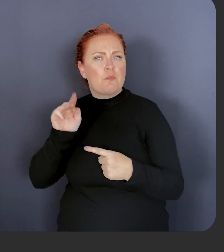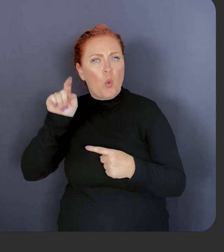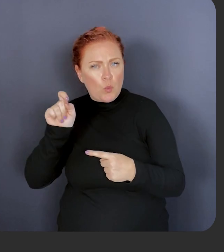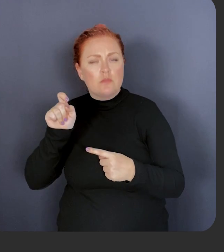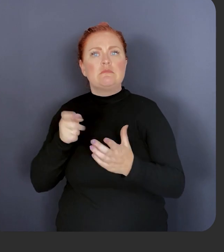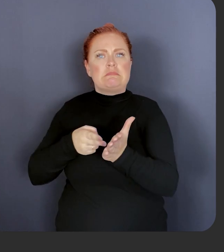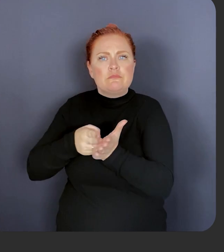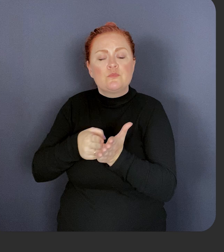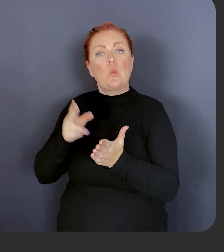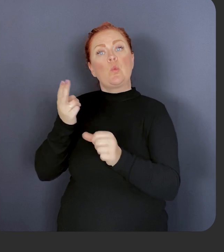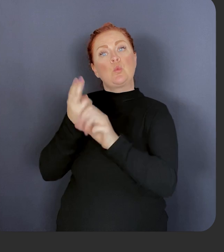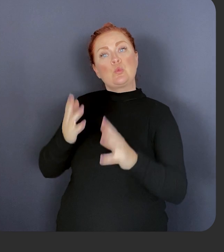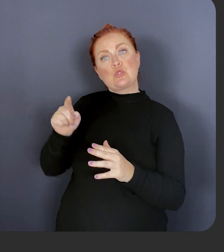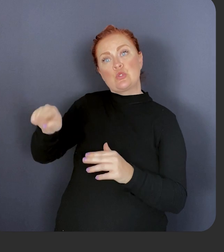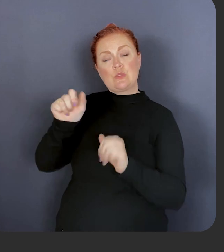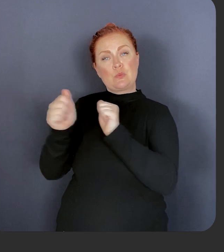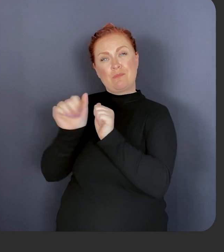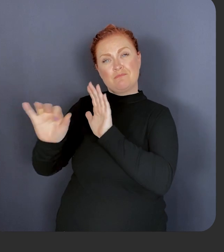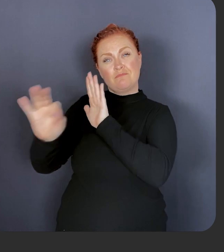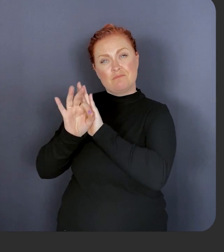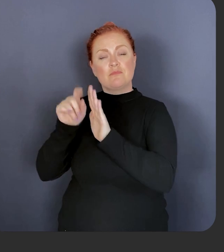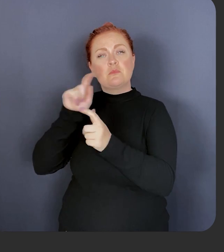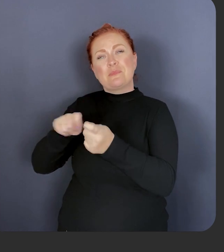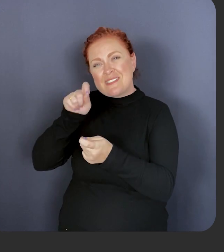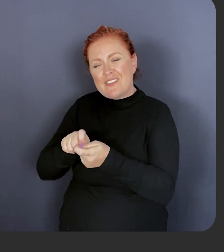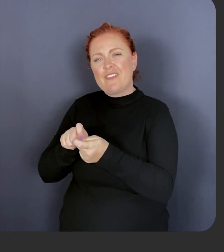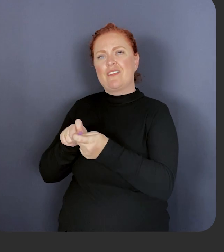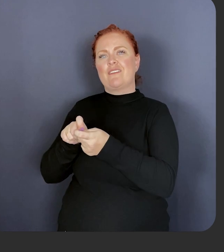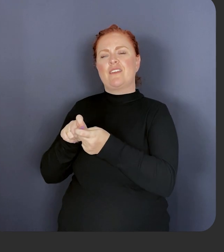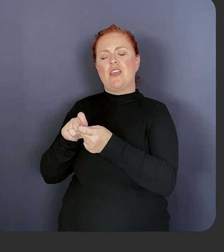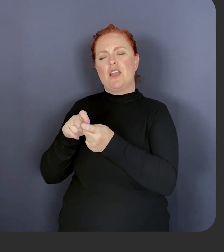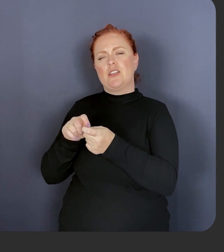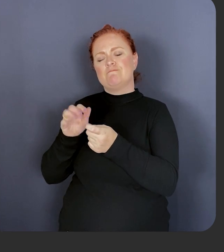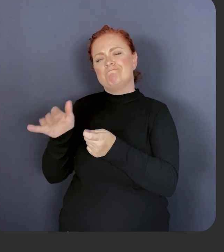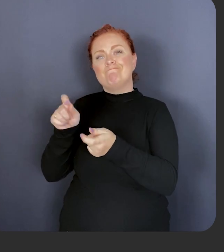to ensure that users with a selection for a specific change